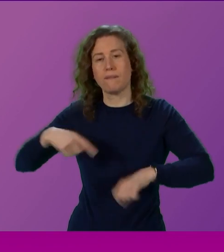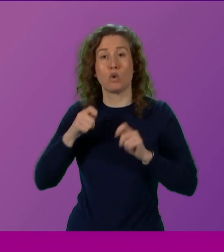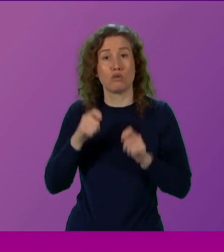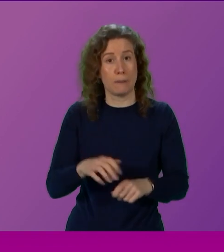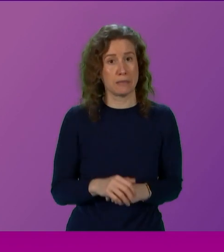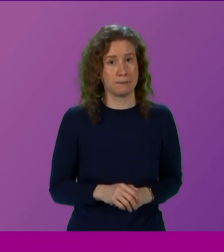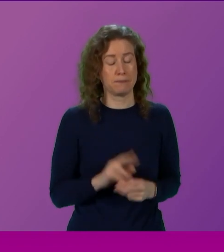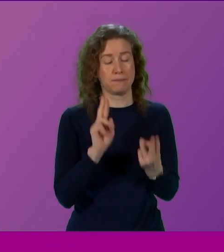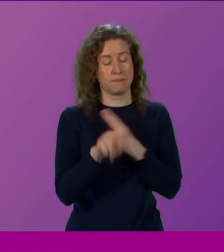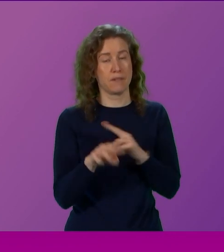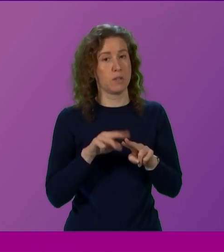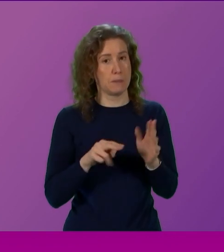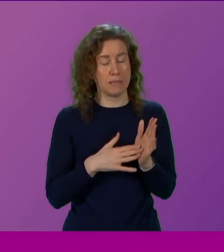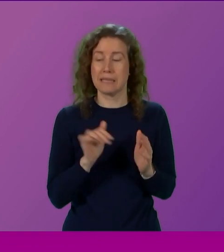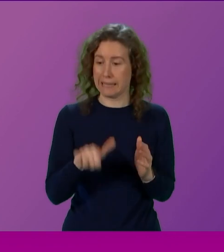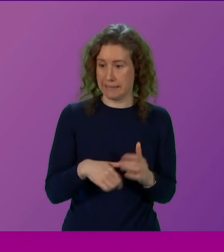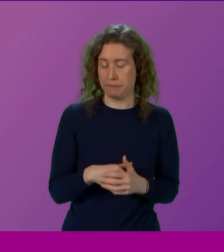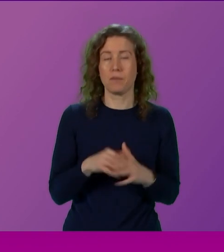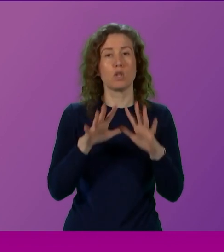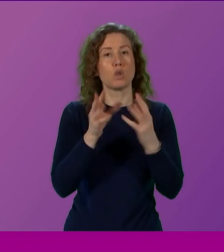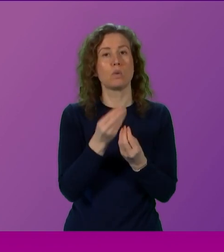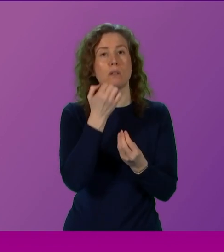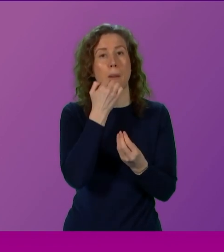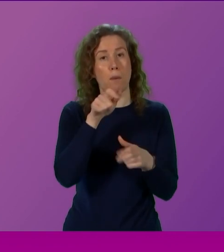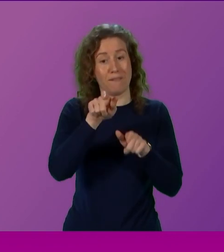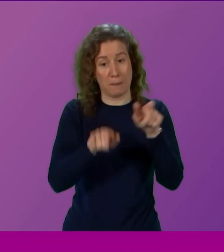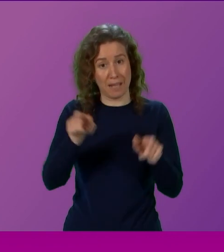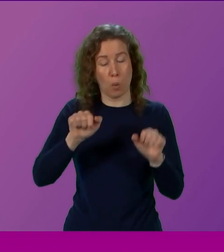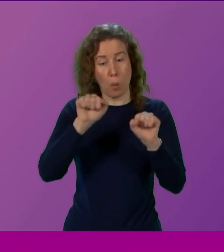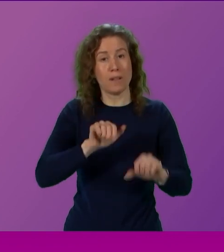Yes, I will. The total number of patients waiting more than 18 months